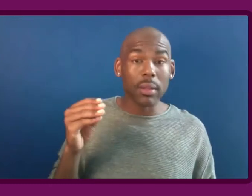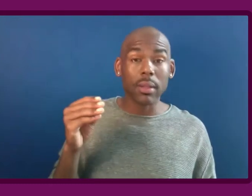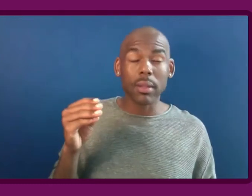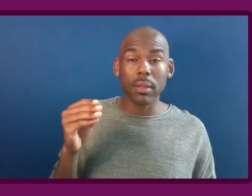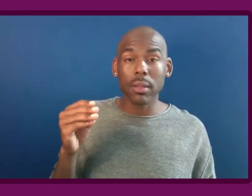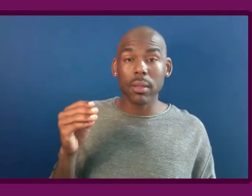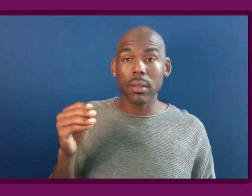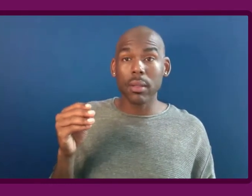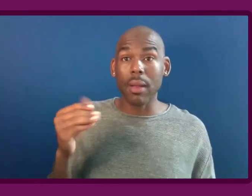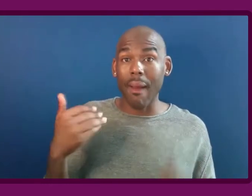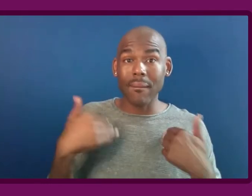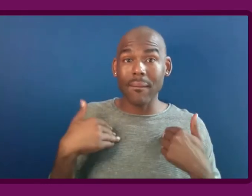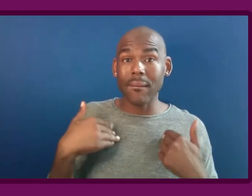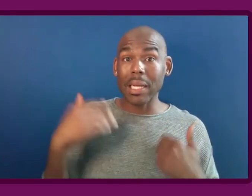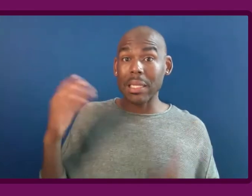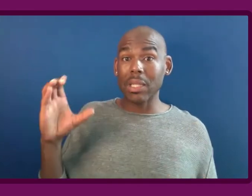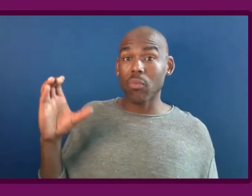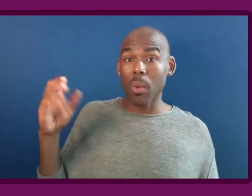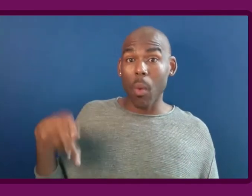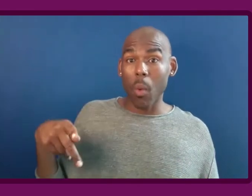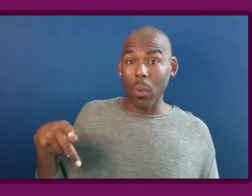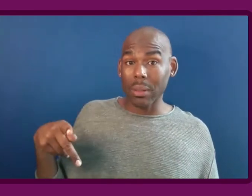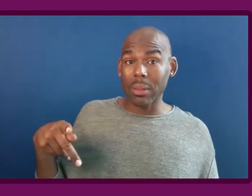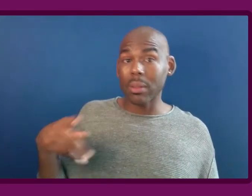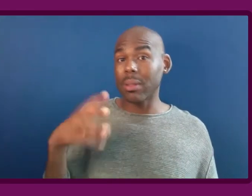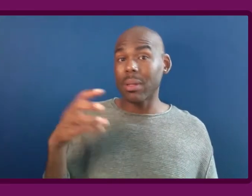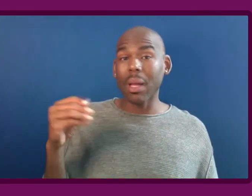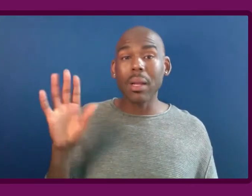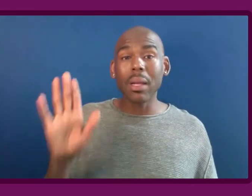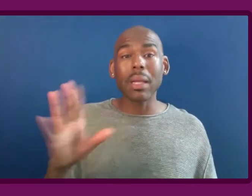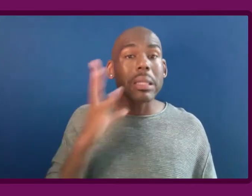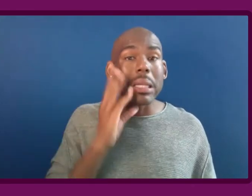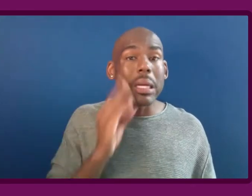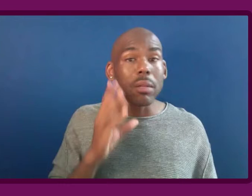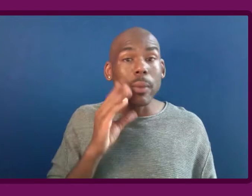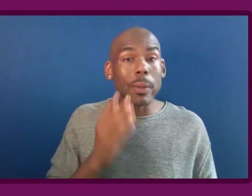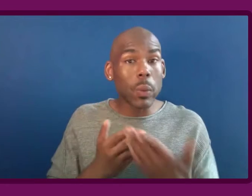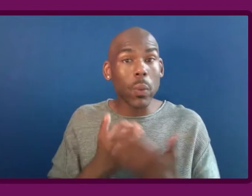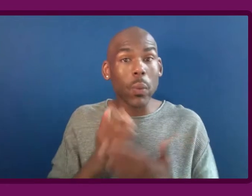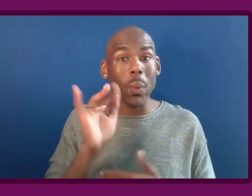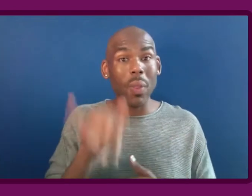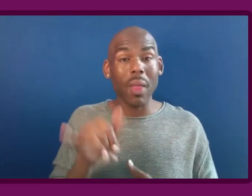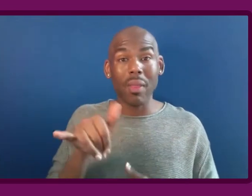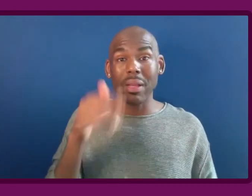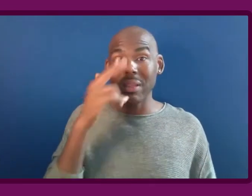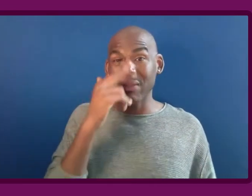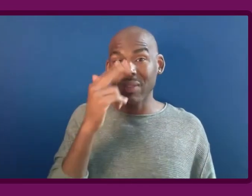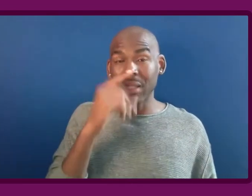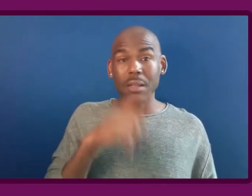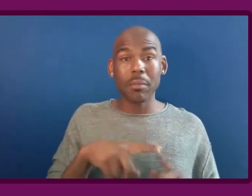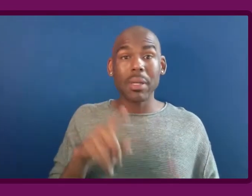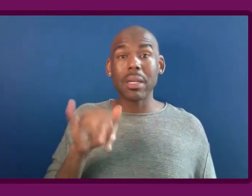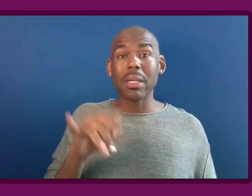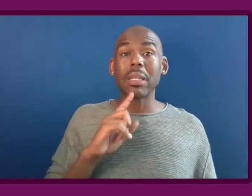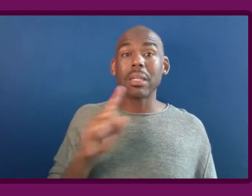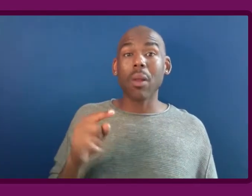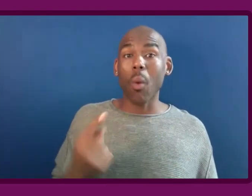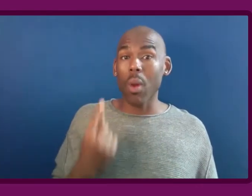and also having cerebral palsy and his experiences through that. It's funny, but it's the only one.